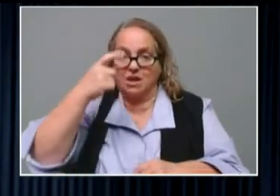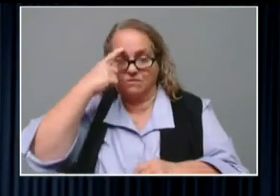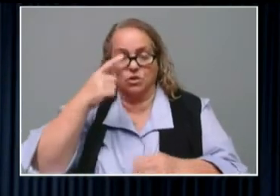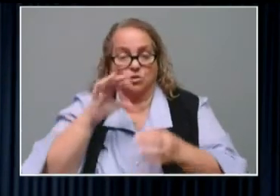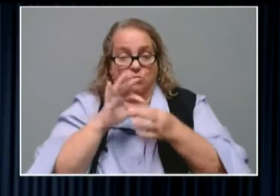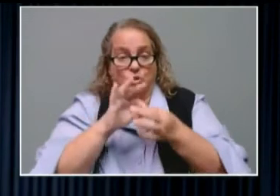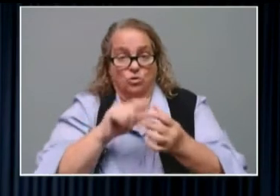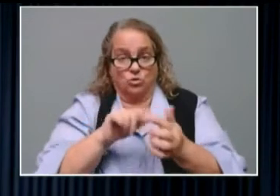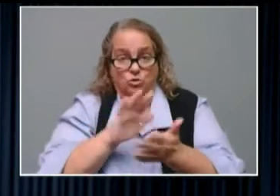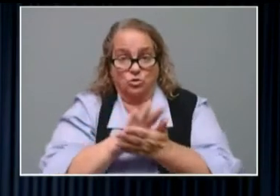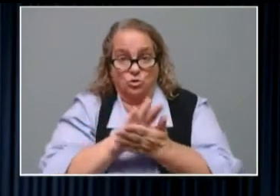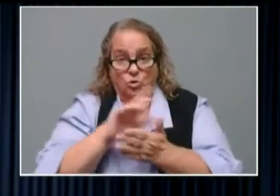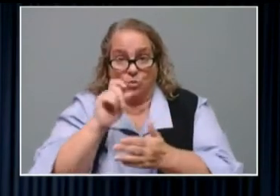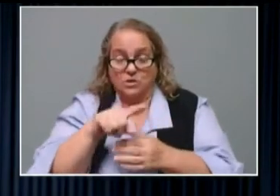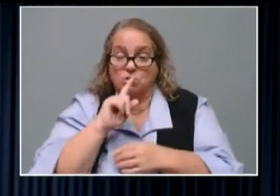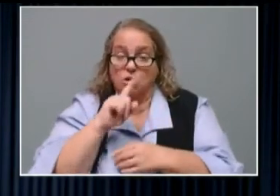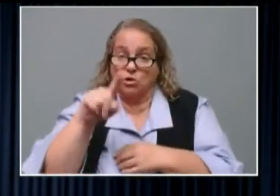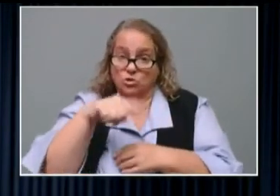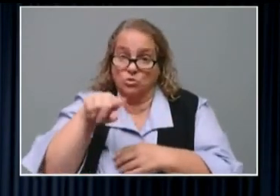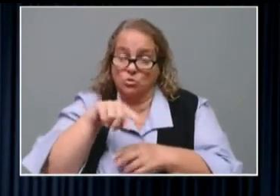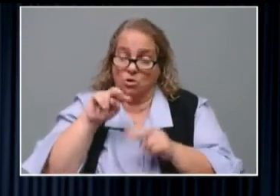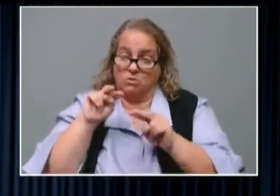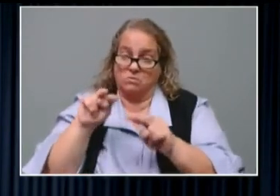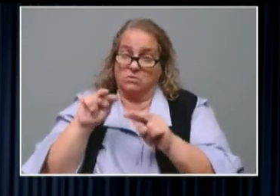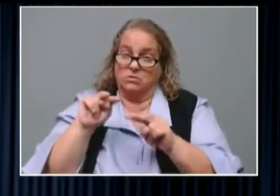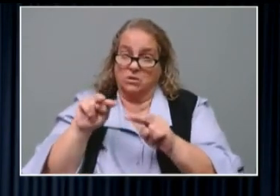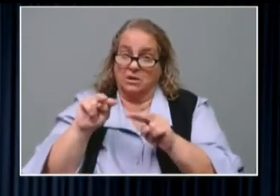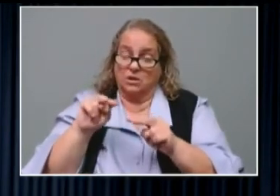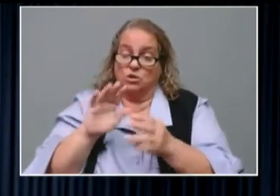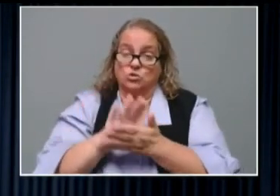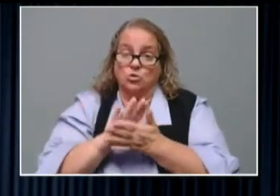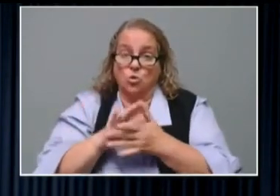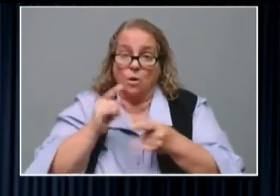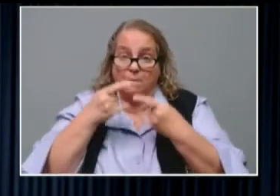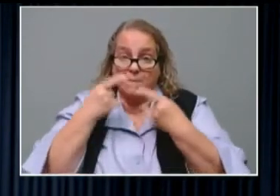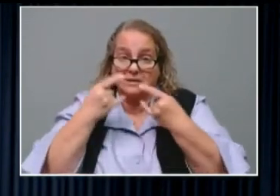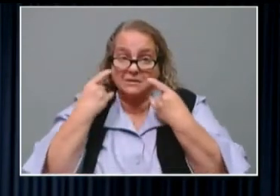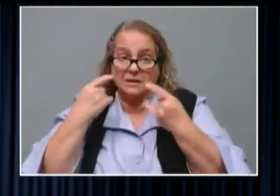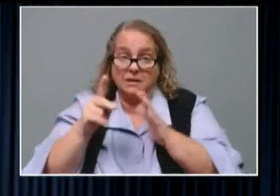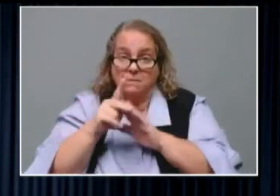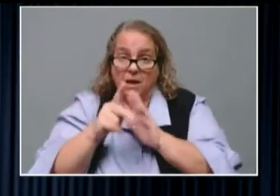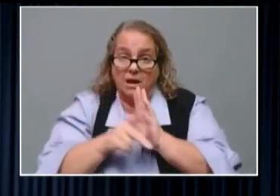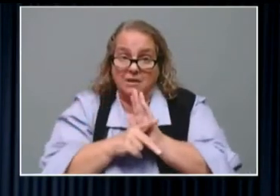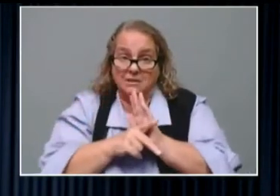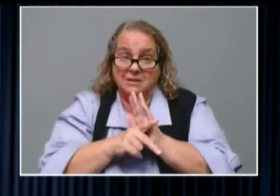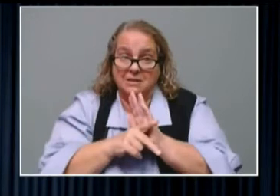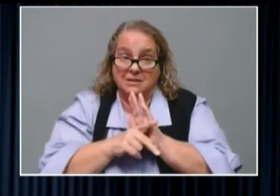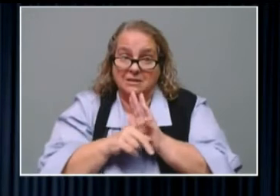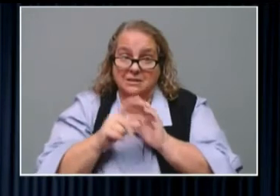keeping track of school masking policies as they evolve and if not, why